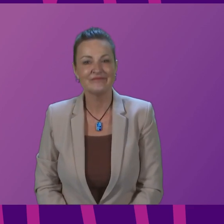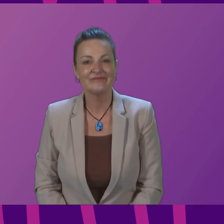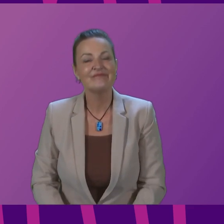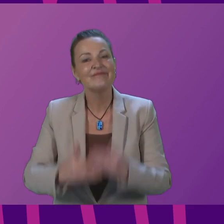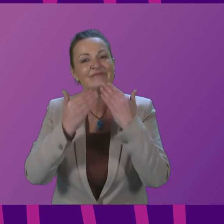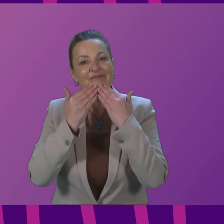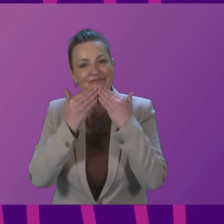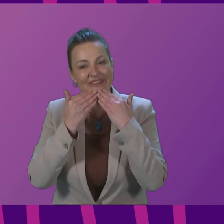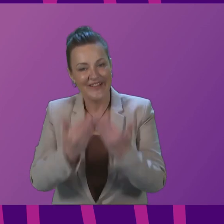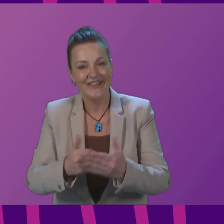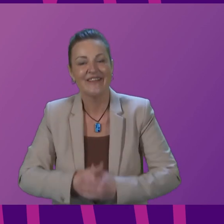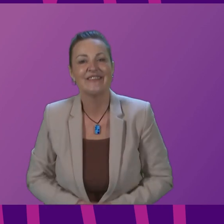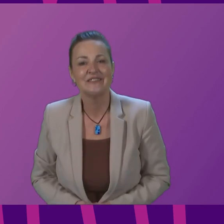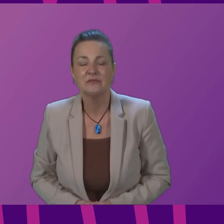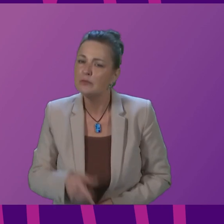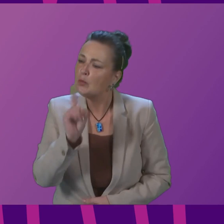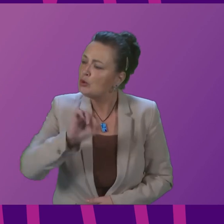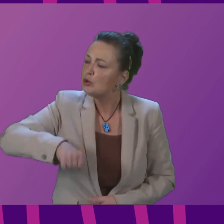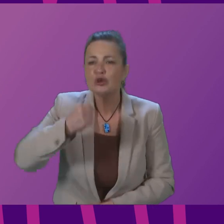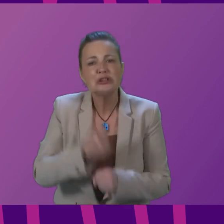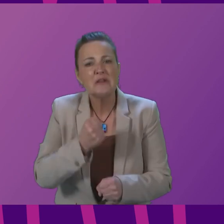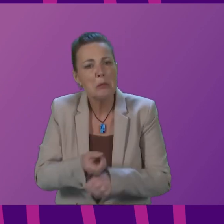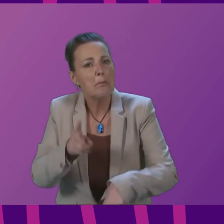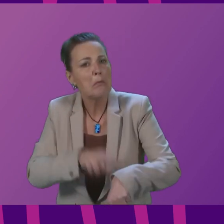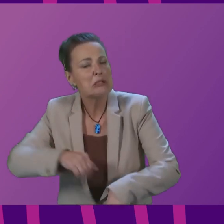To ask the First Minister what the Scottish Government’s position is on whether Police